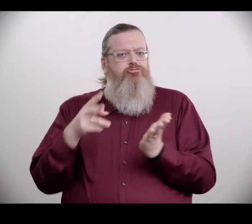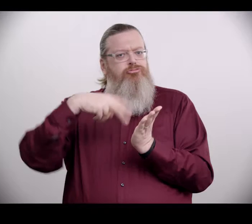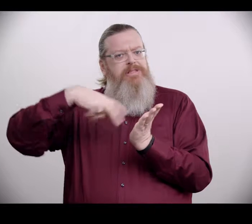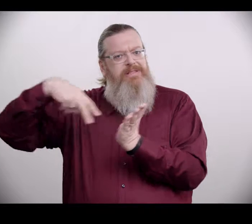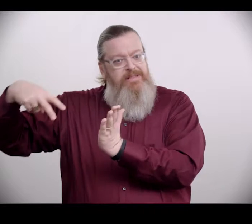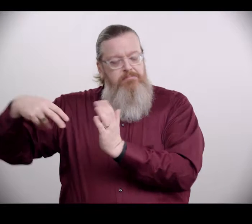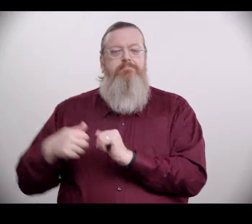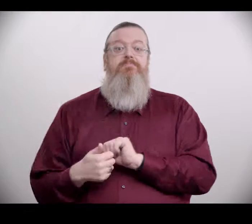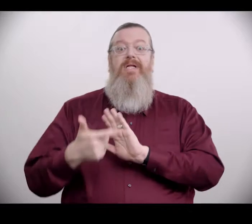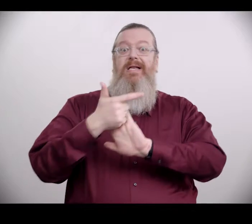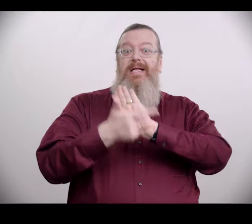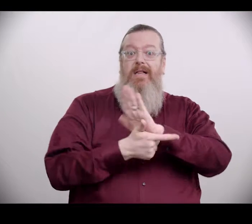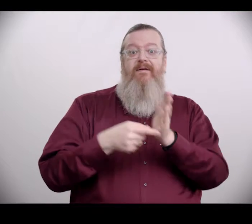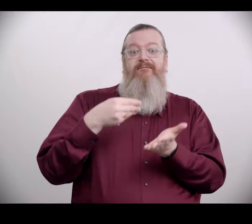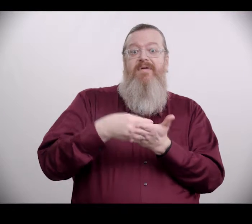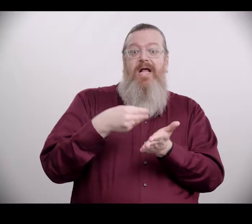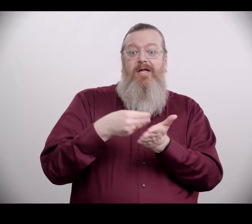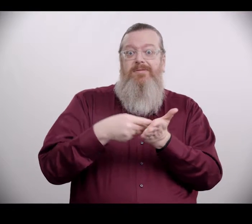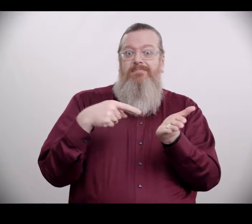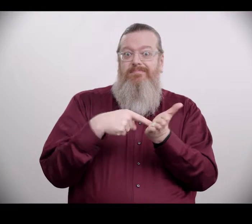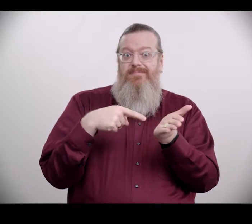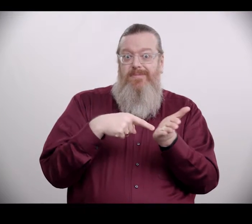* Legal and financial documents